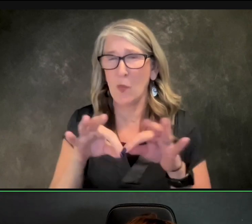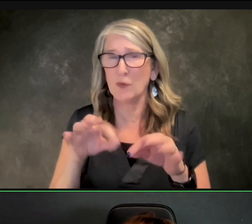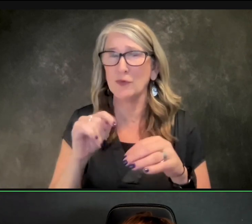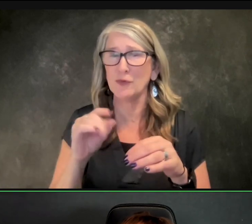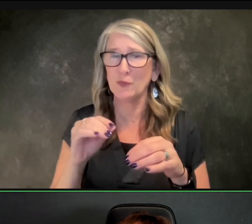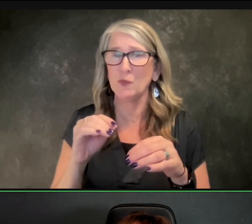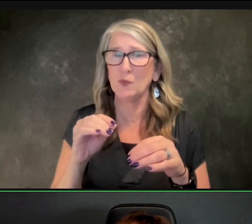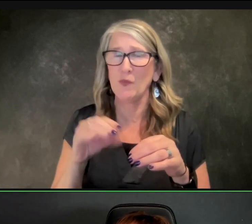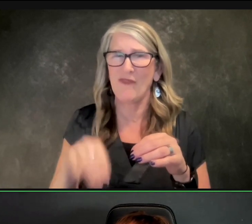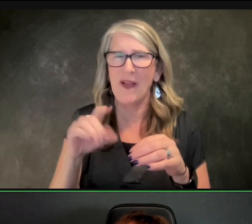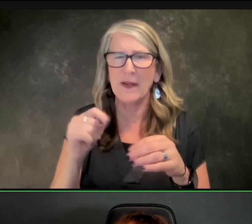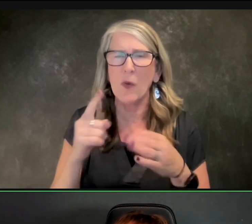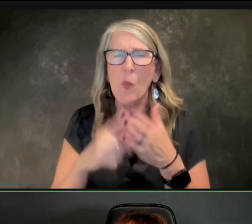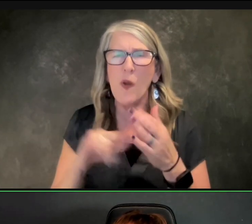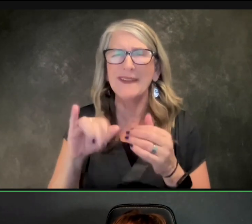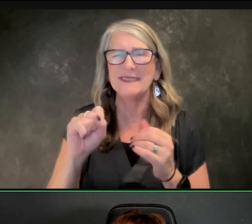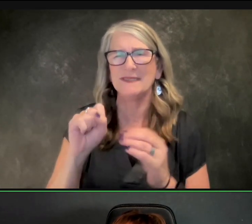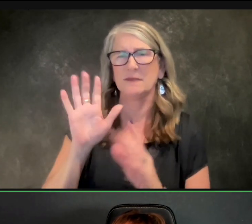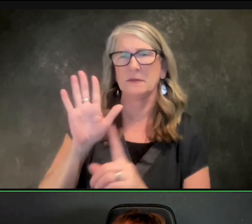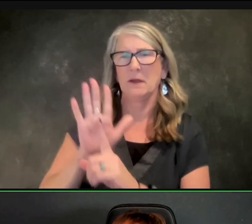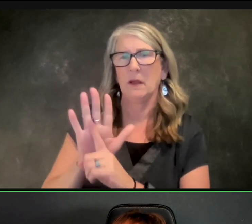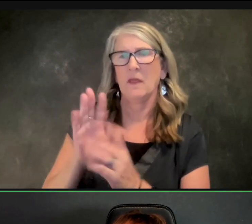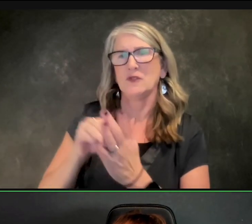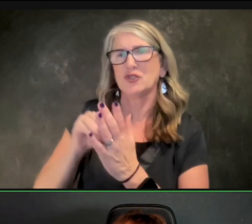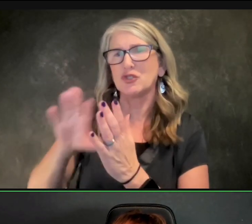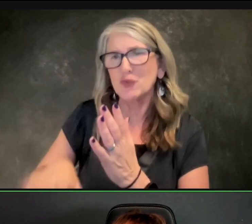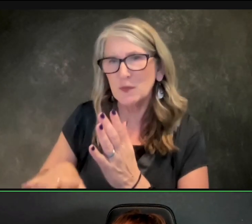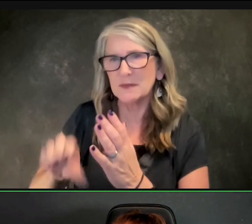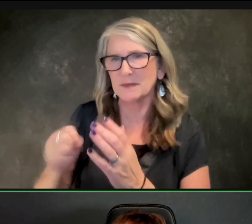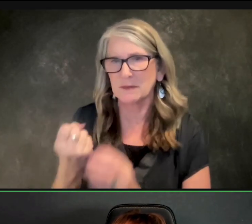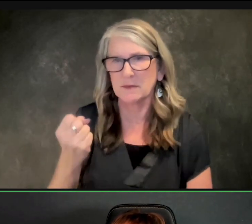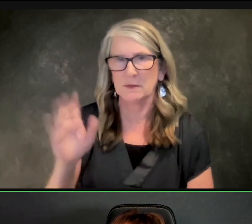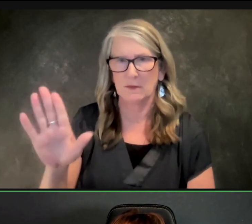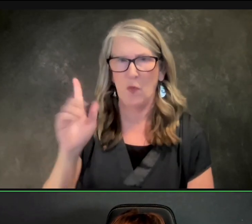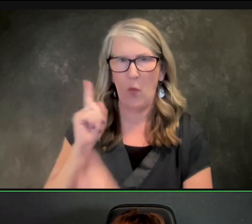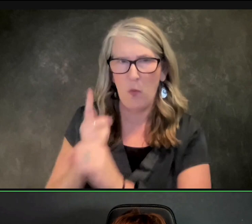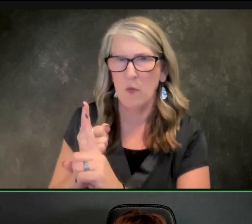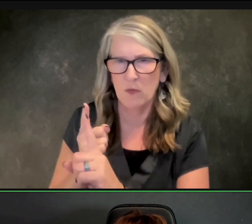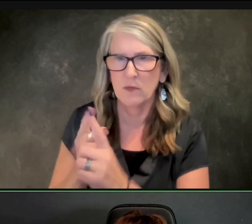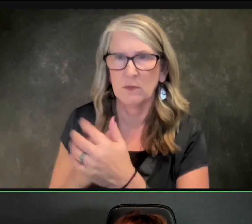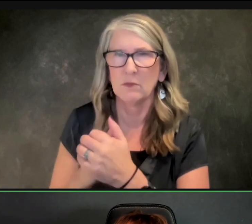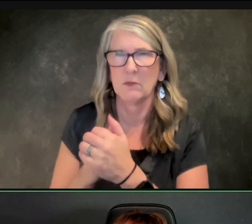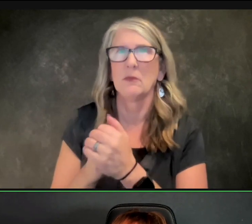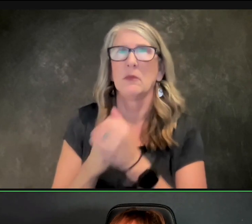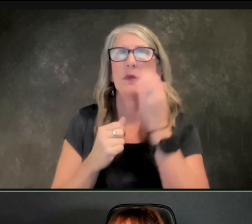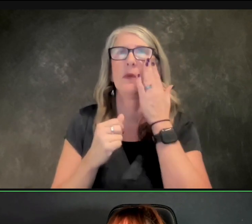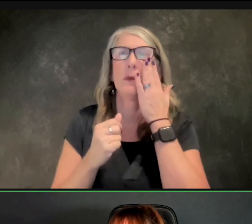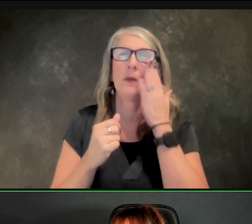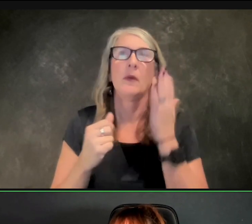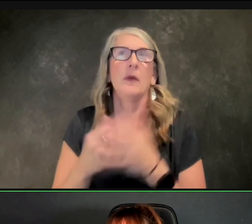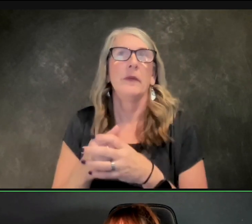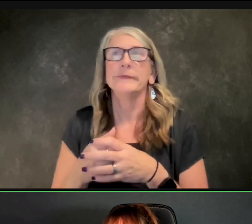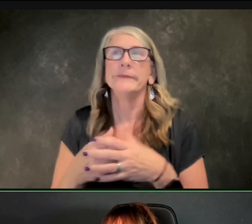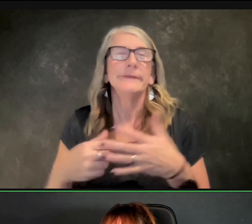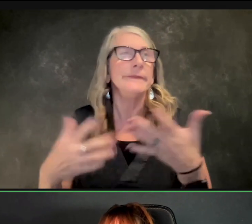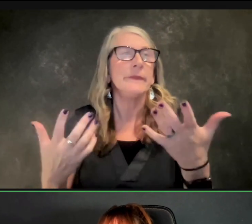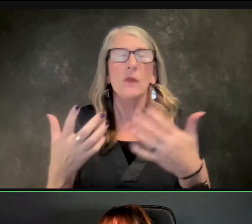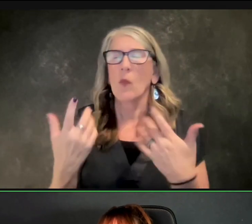So when planning, you want to remain person-centered. Think about that student and what their goals